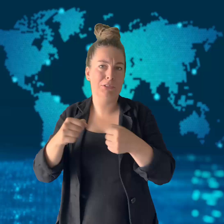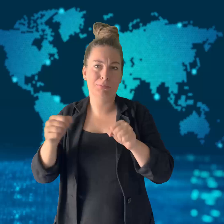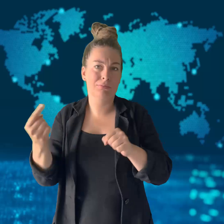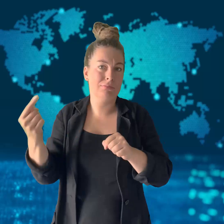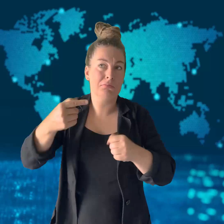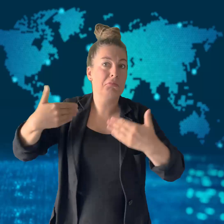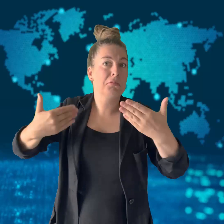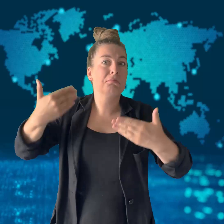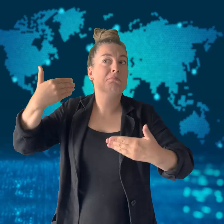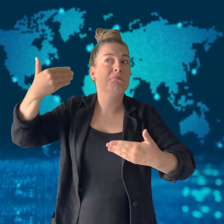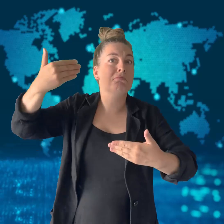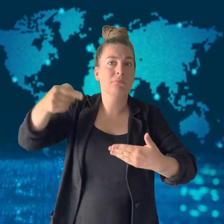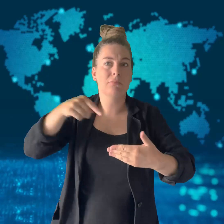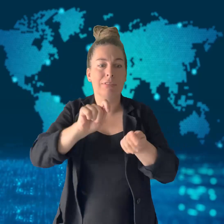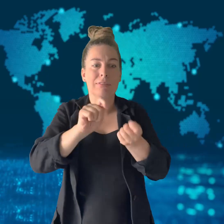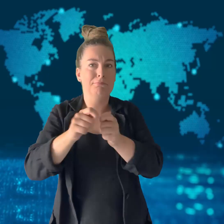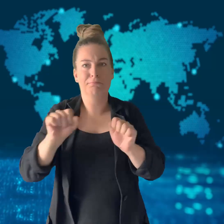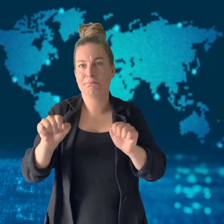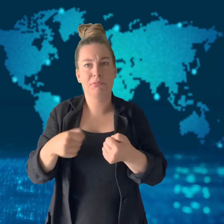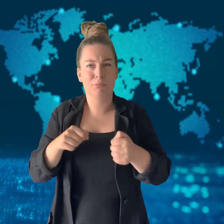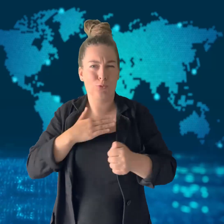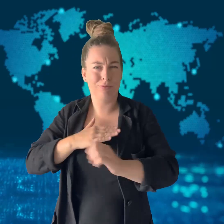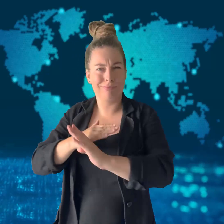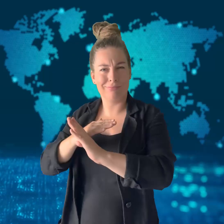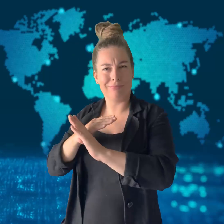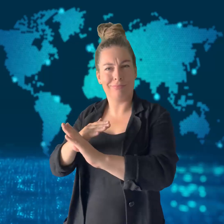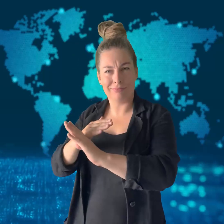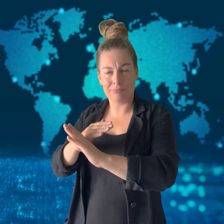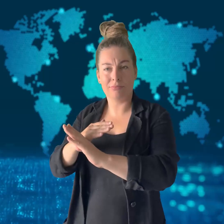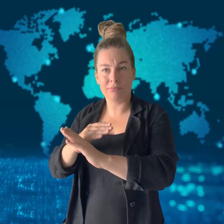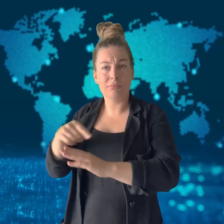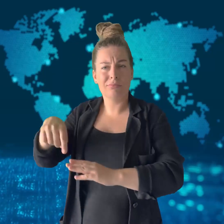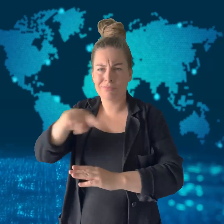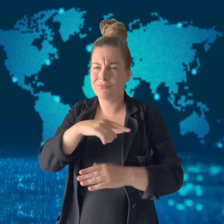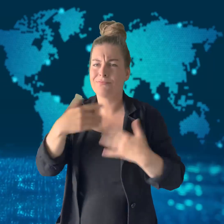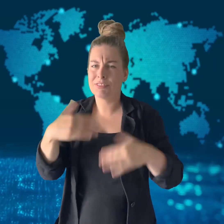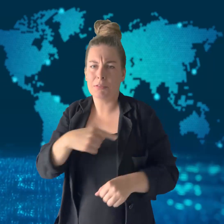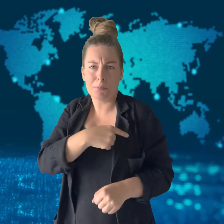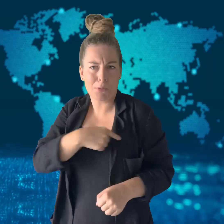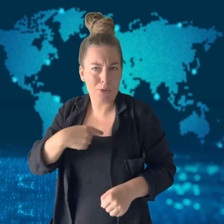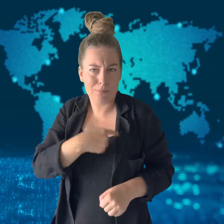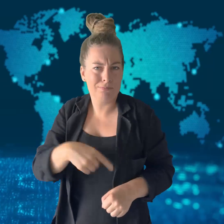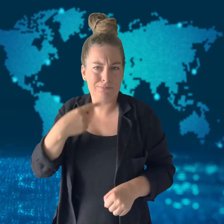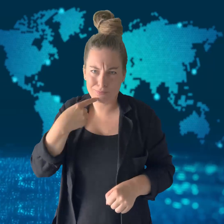They pledged an "irreversible path" to